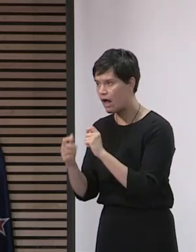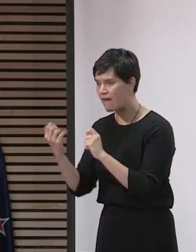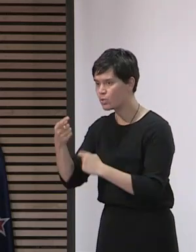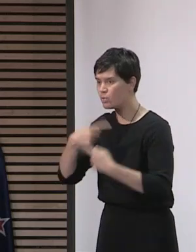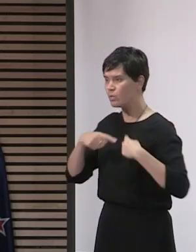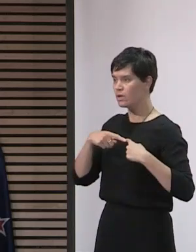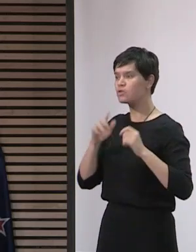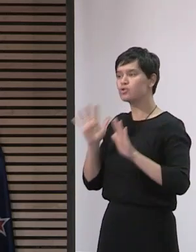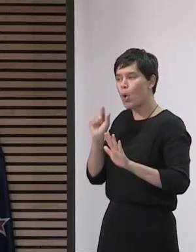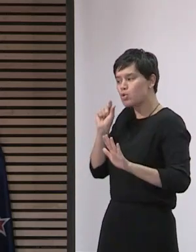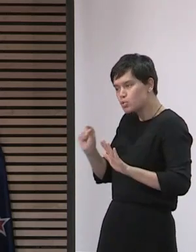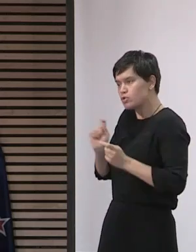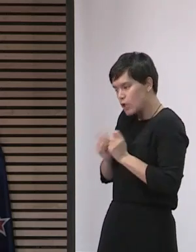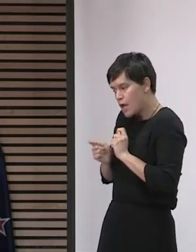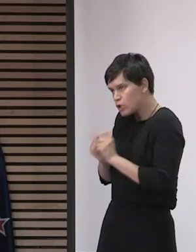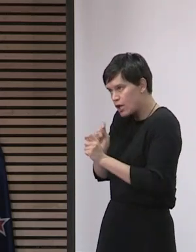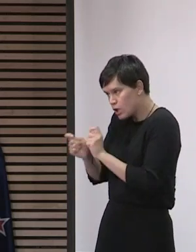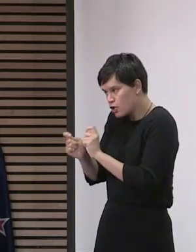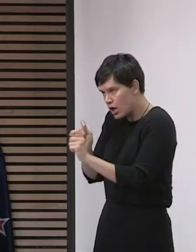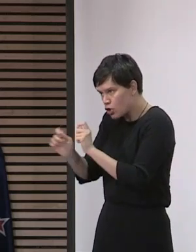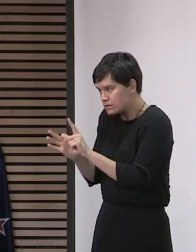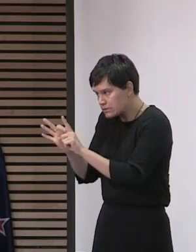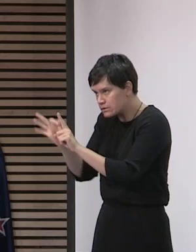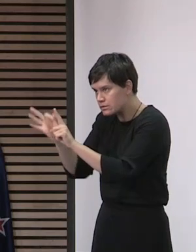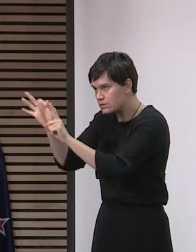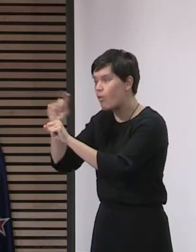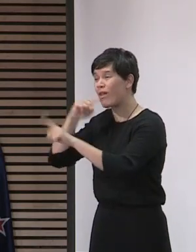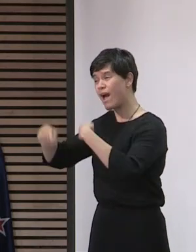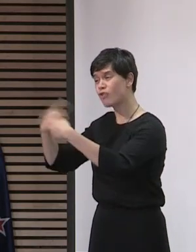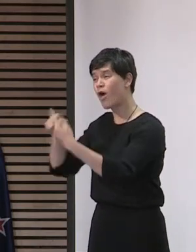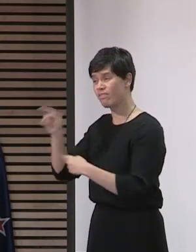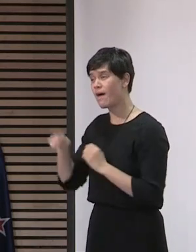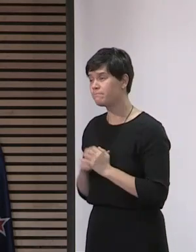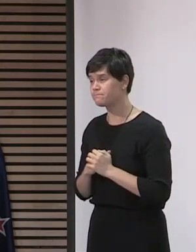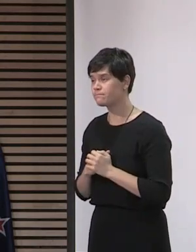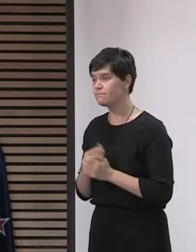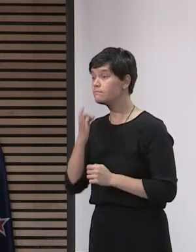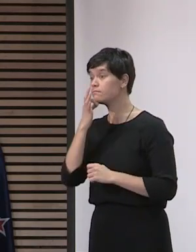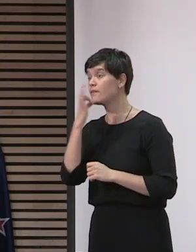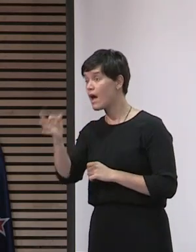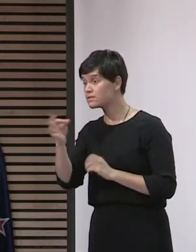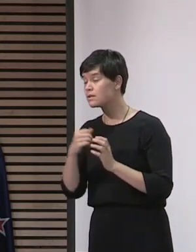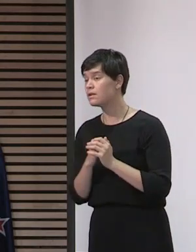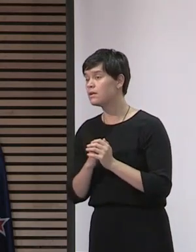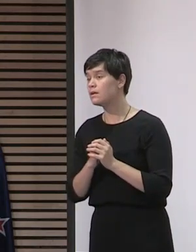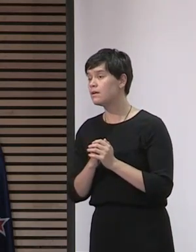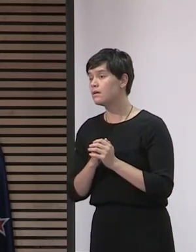a loss of those changes. And it will make a big difference and already is - to those who have been on government